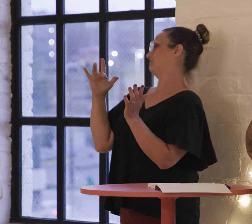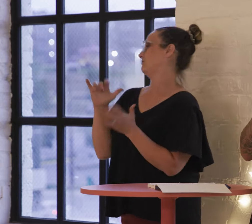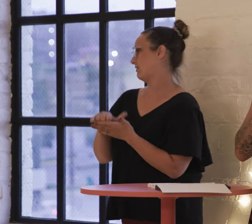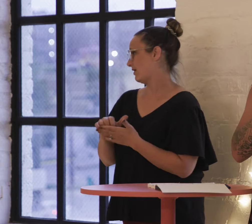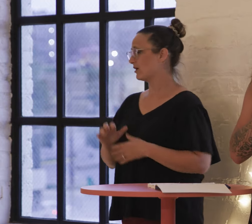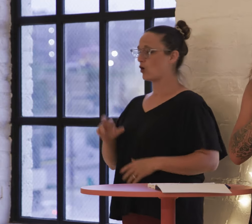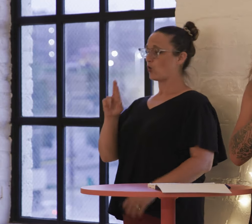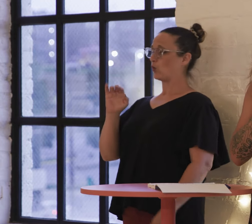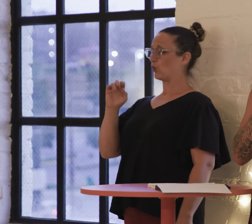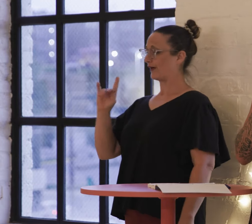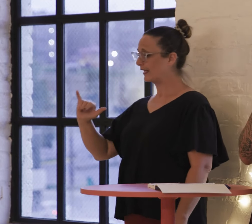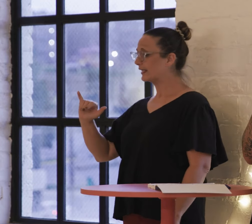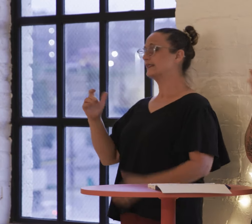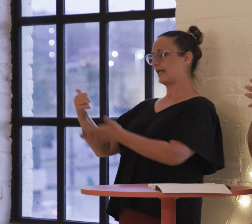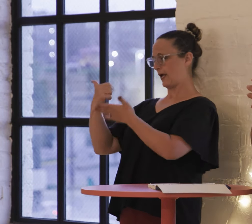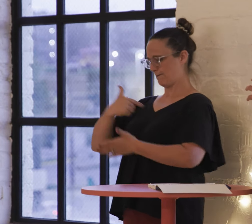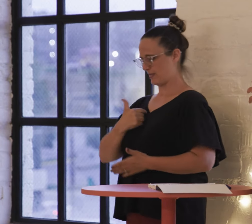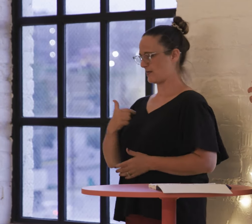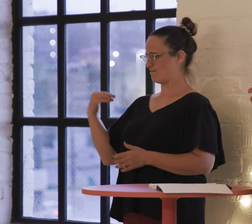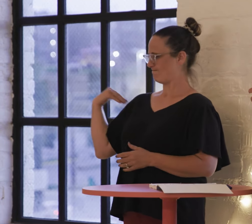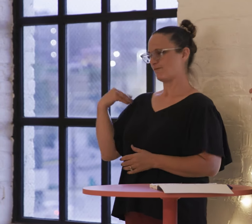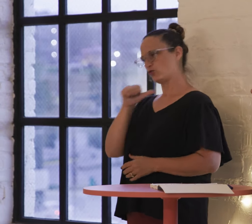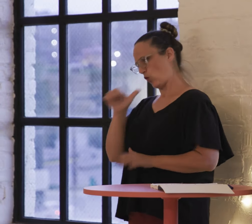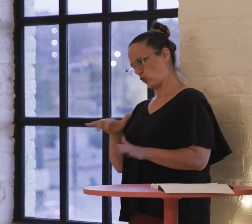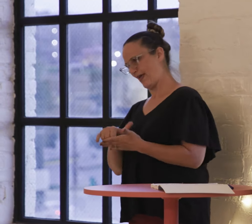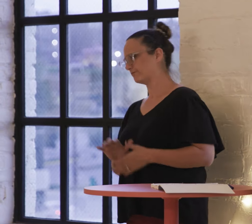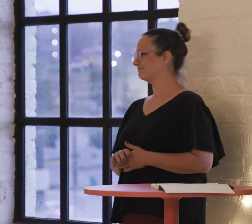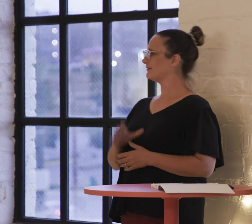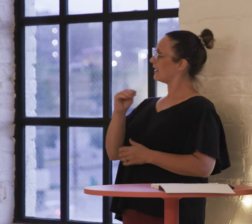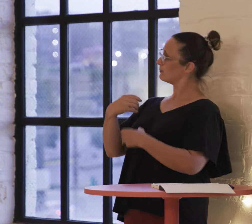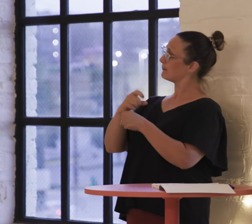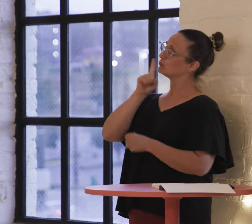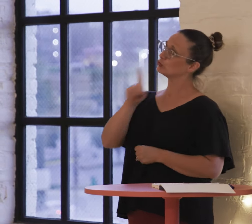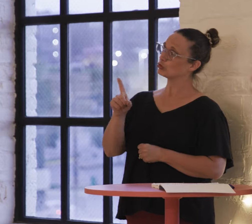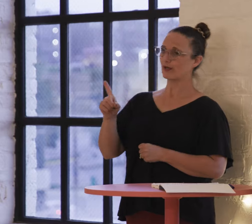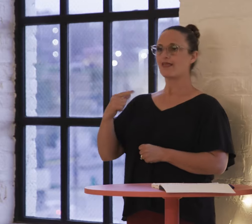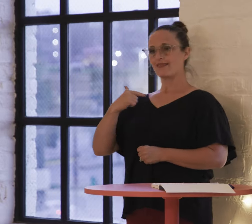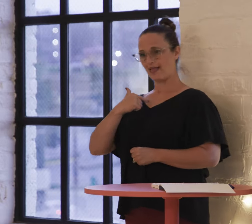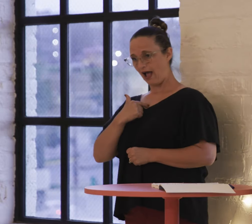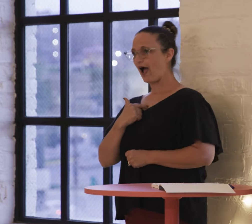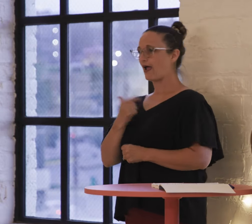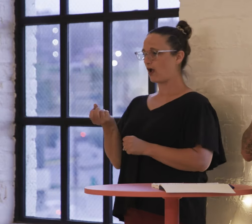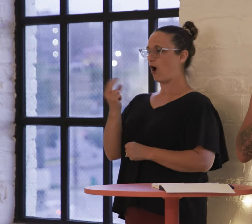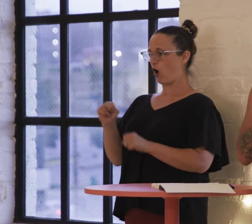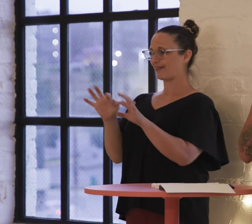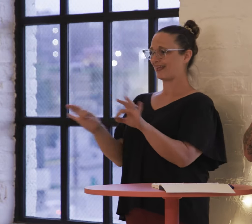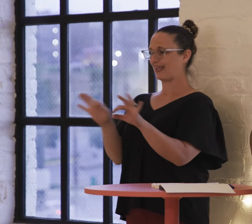Rikki is someone who's helped me remember not to do that and make sure that I put the captions on my Instagram videos.